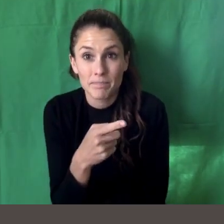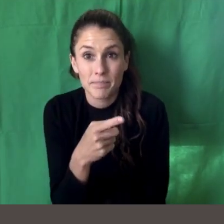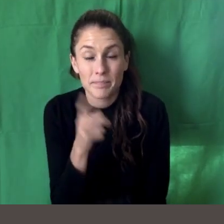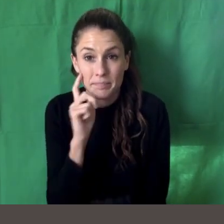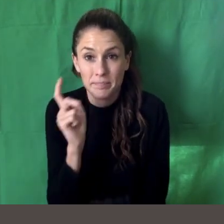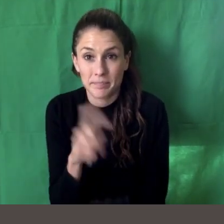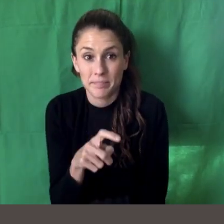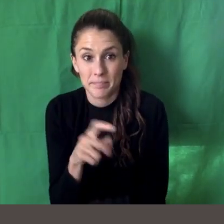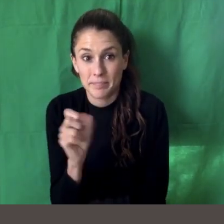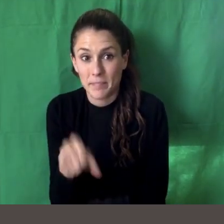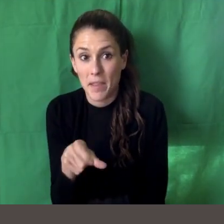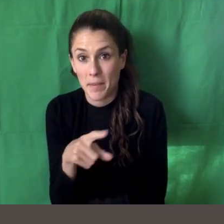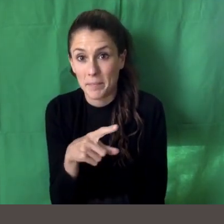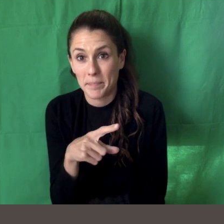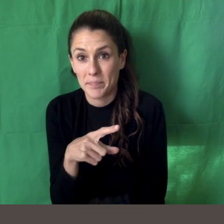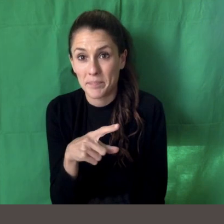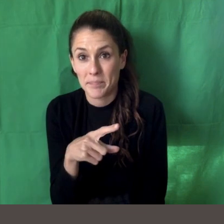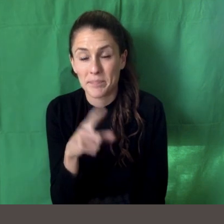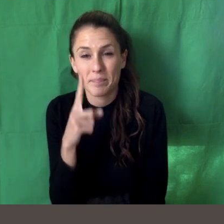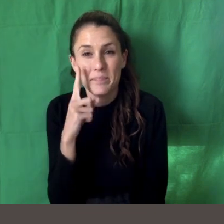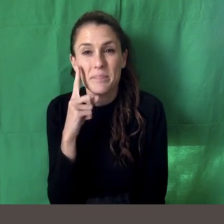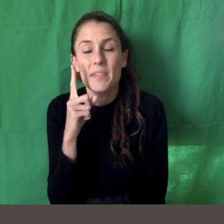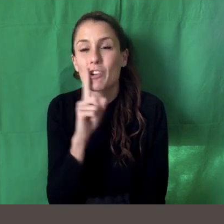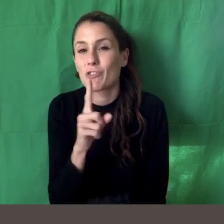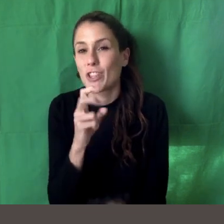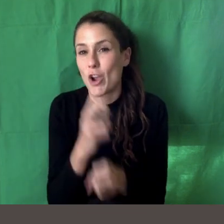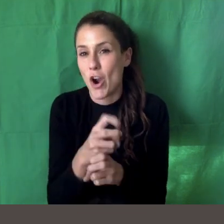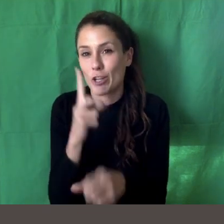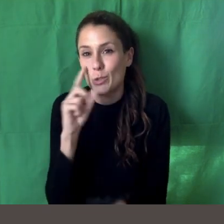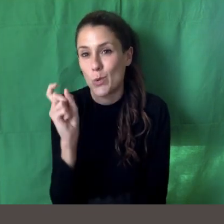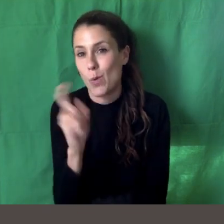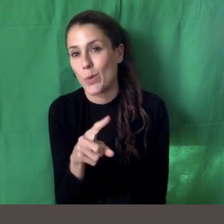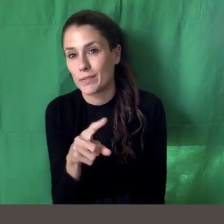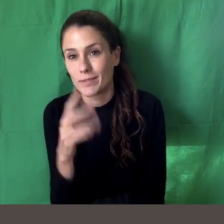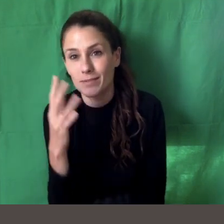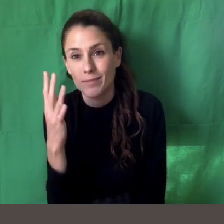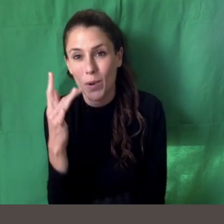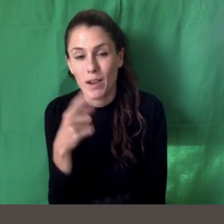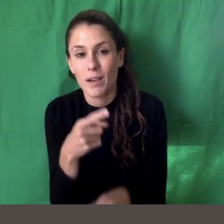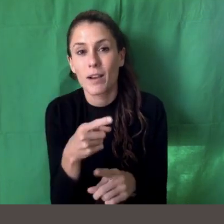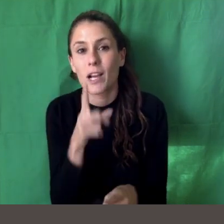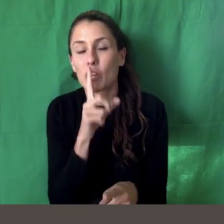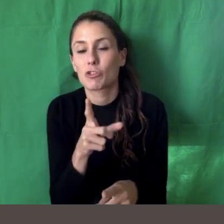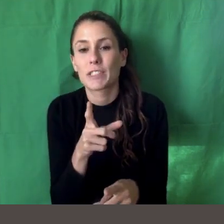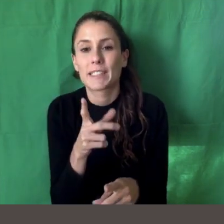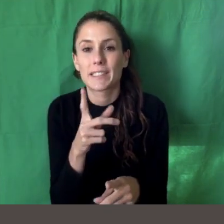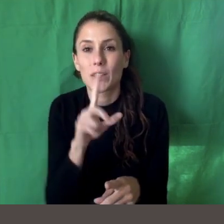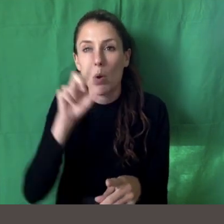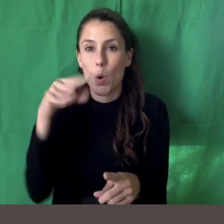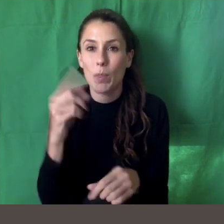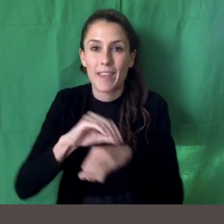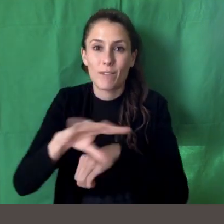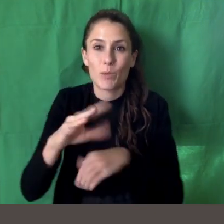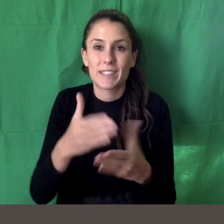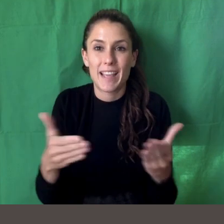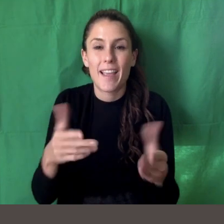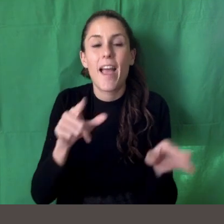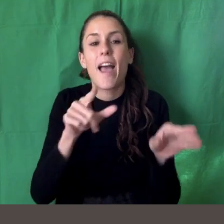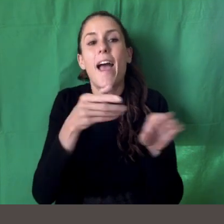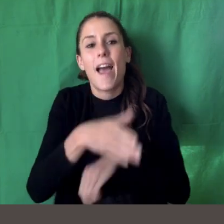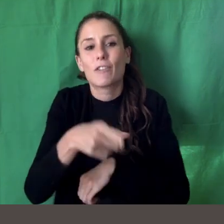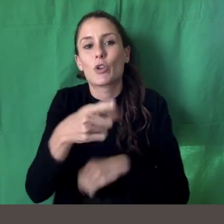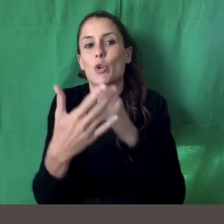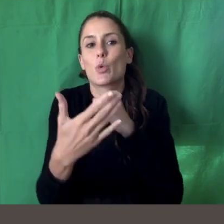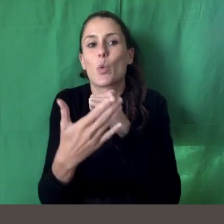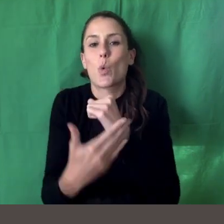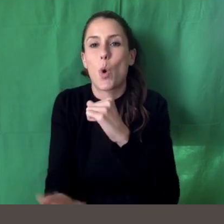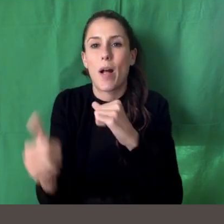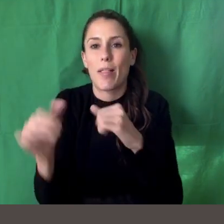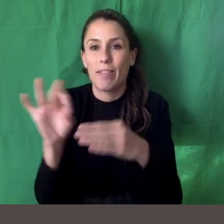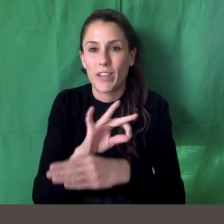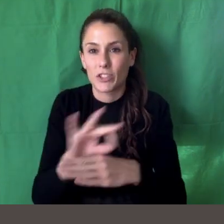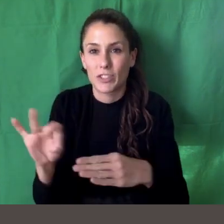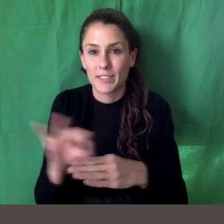It's very hard to notice because it only affects things after you call these functions.